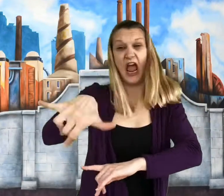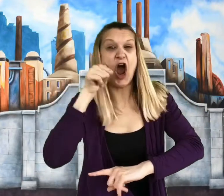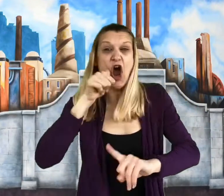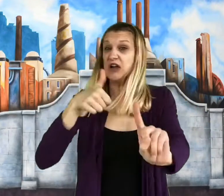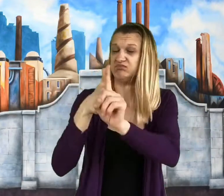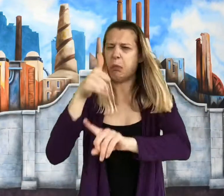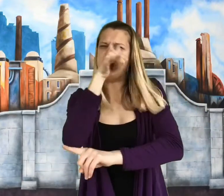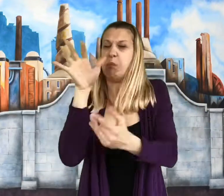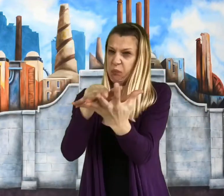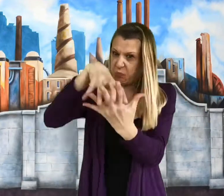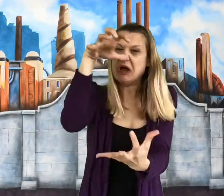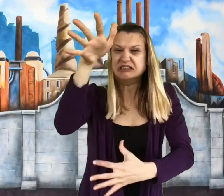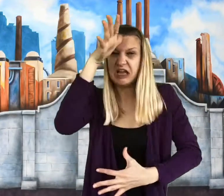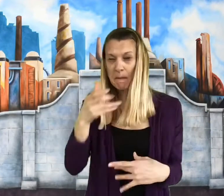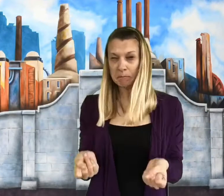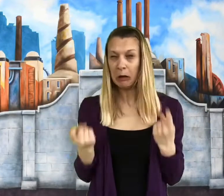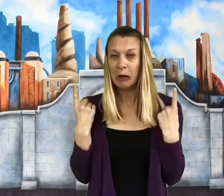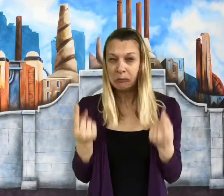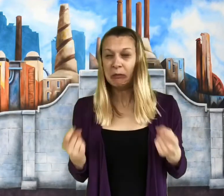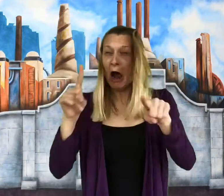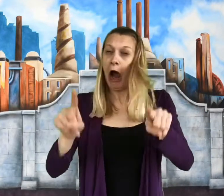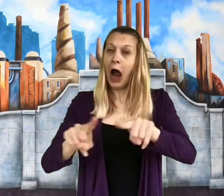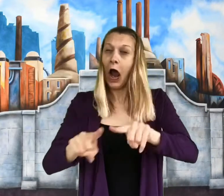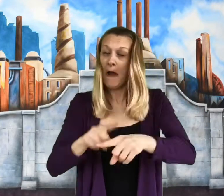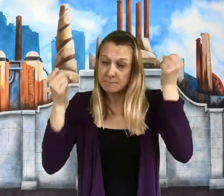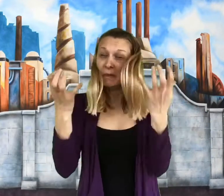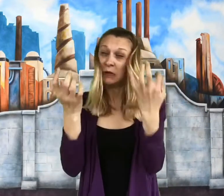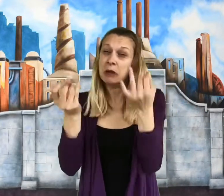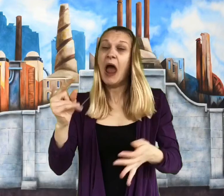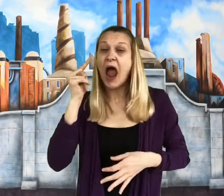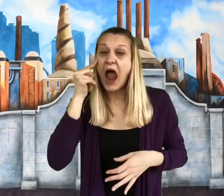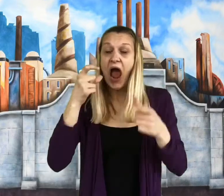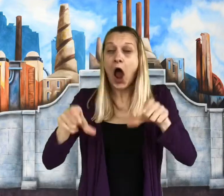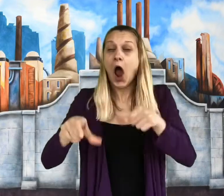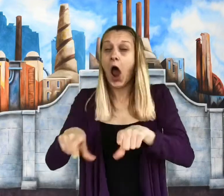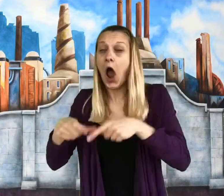She’s the rich girl whose father bought up half a million chocolate bars and then made the workers in his